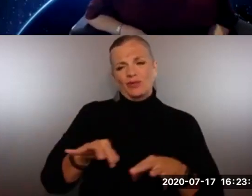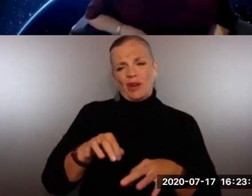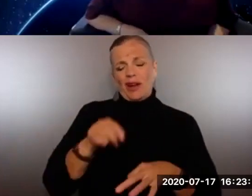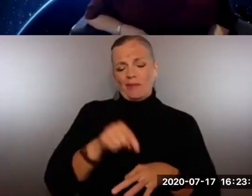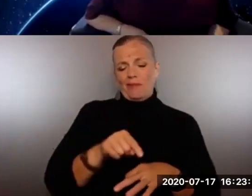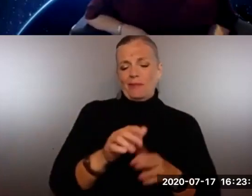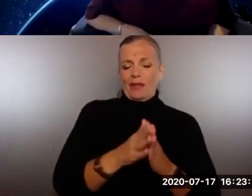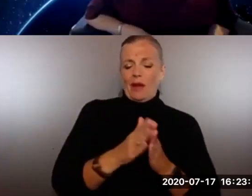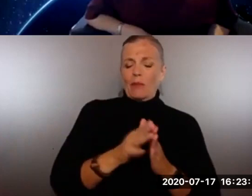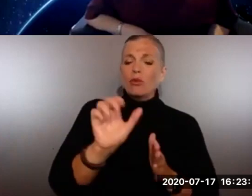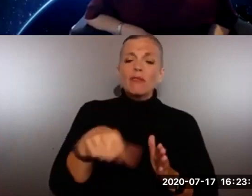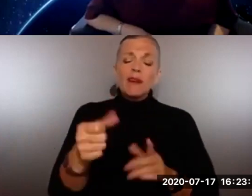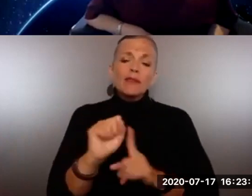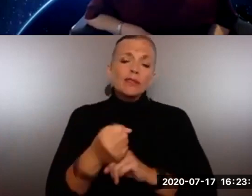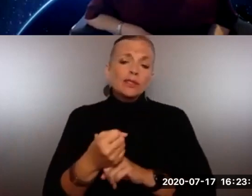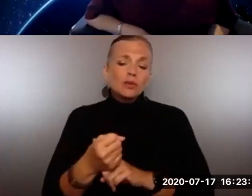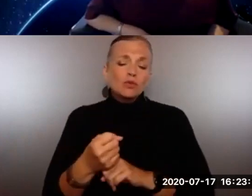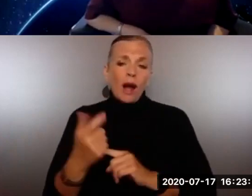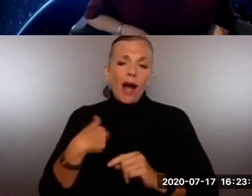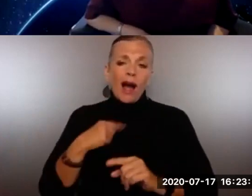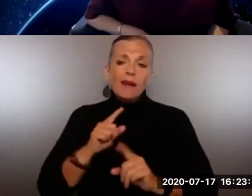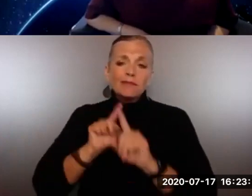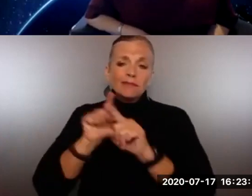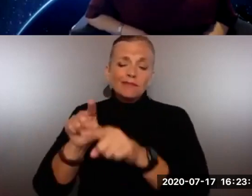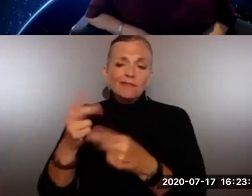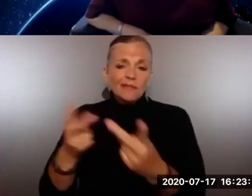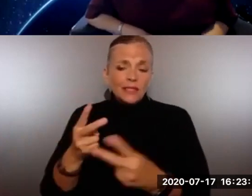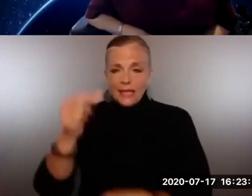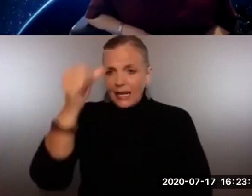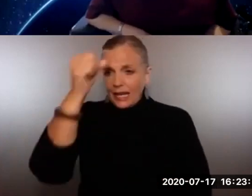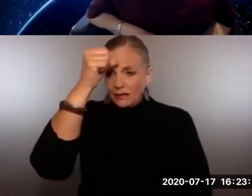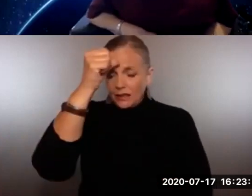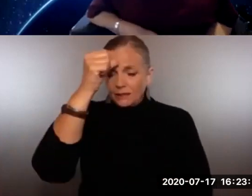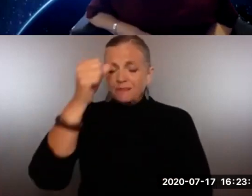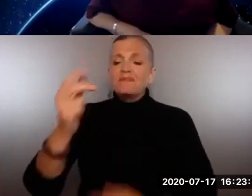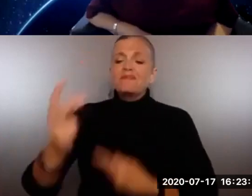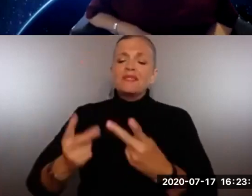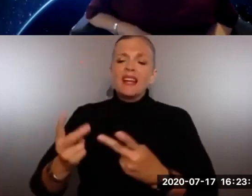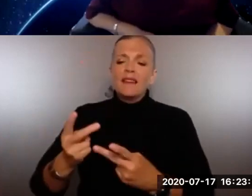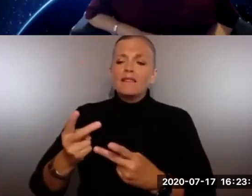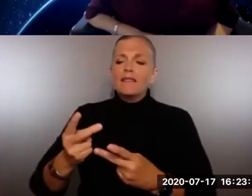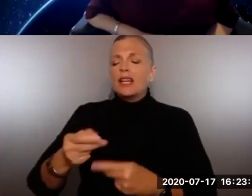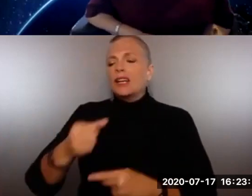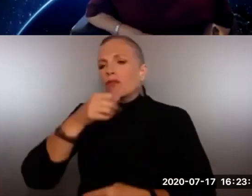when I was in India, and I was visiting in a rural community